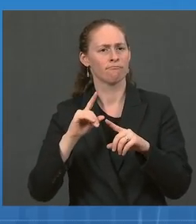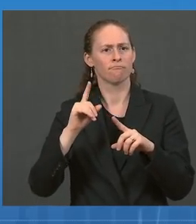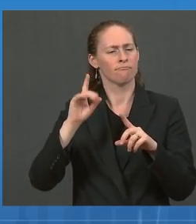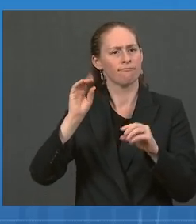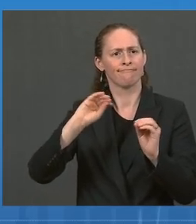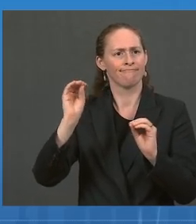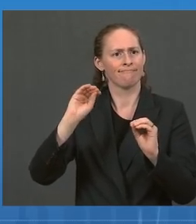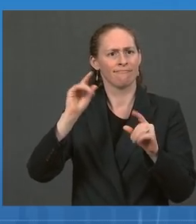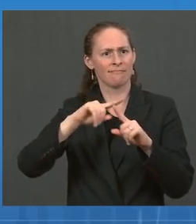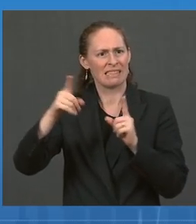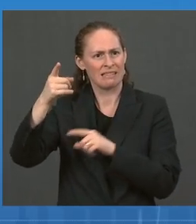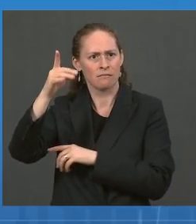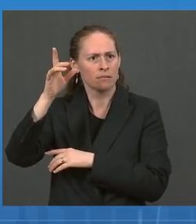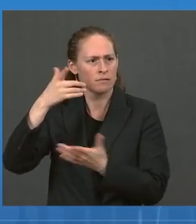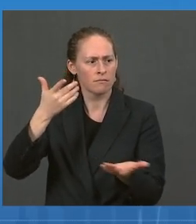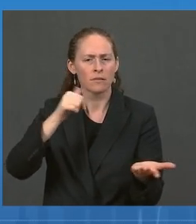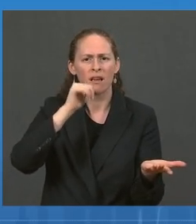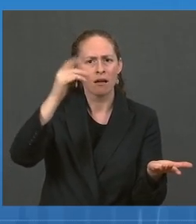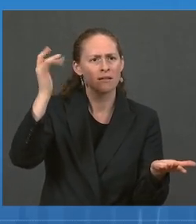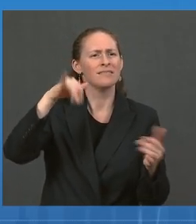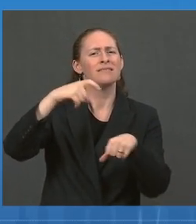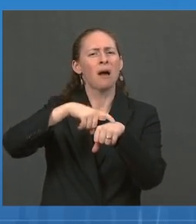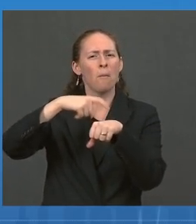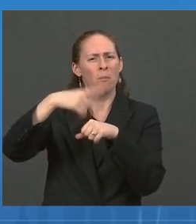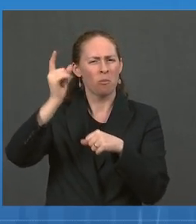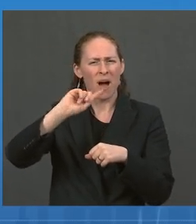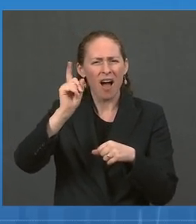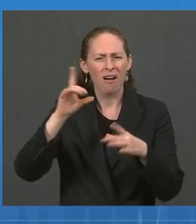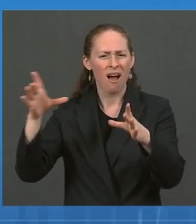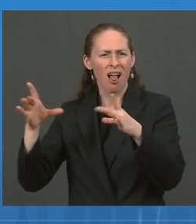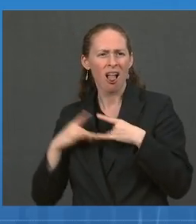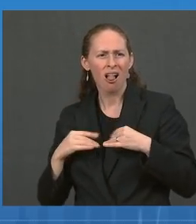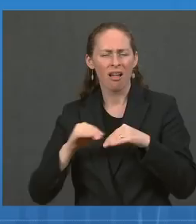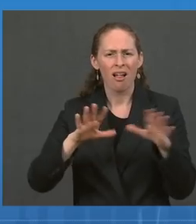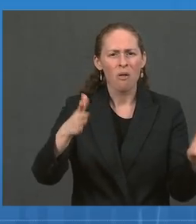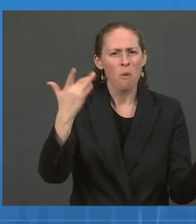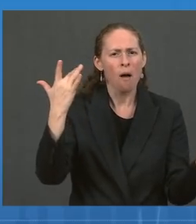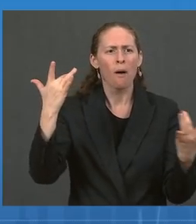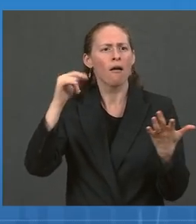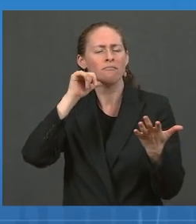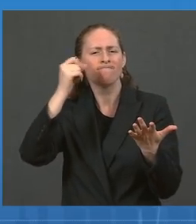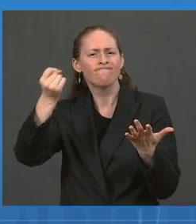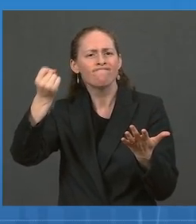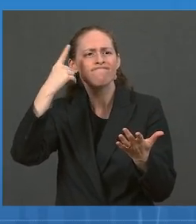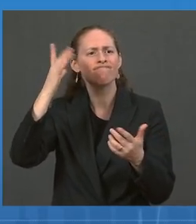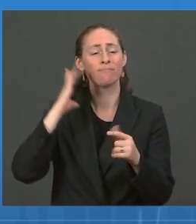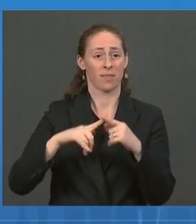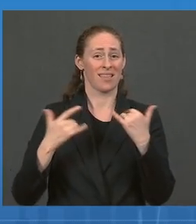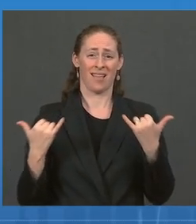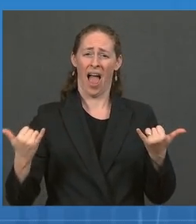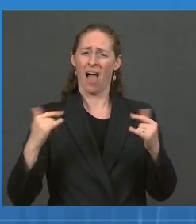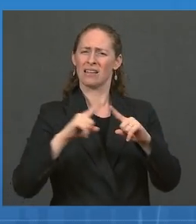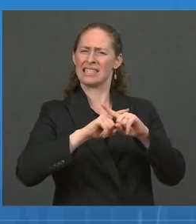whereas today we have a highly specific, highly effective, and very safe vaccine.